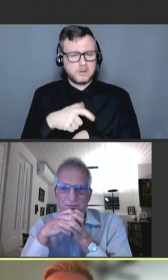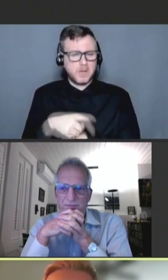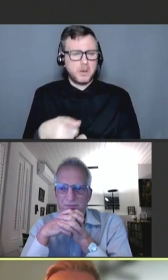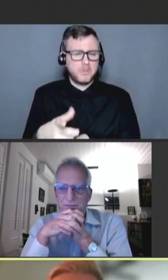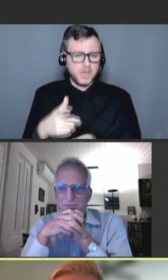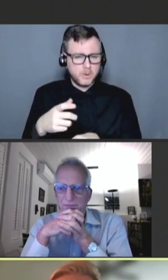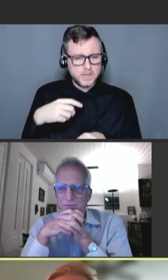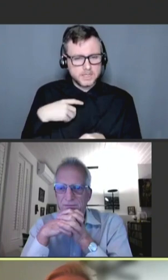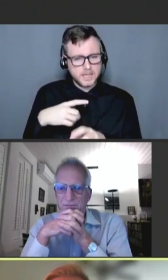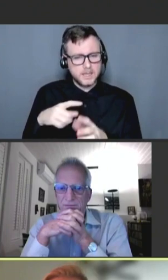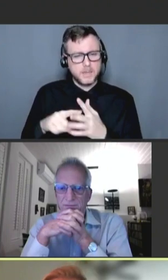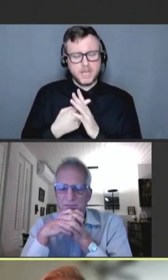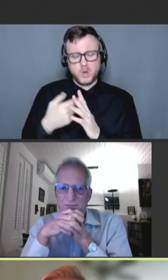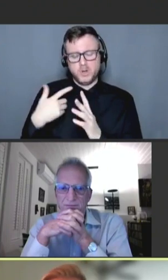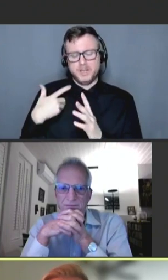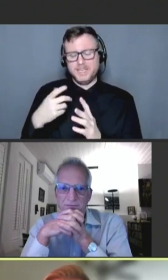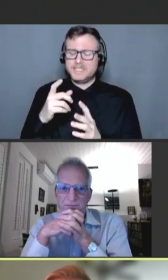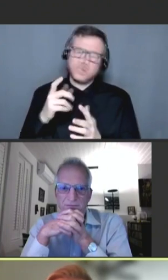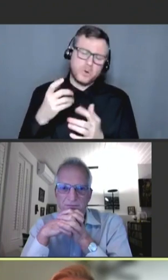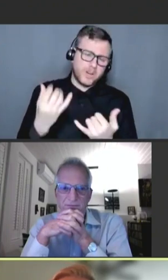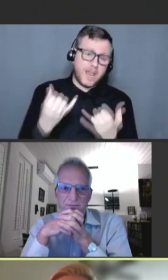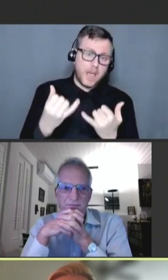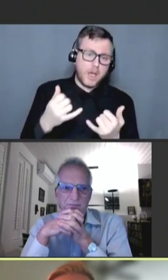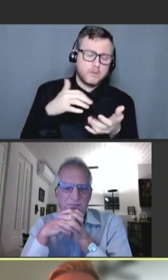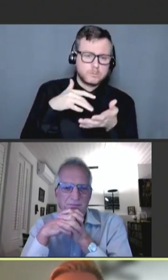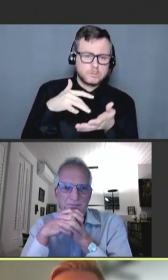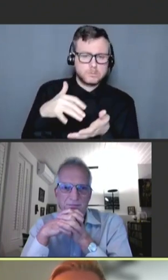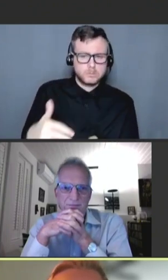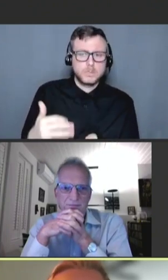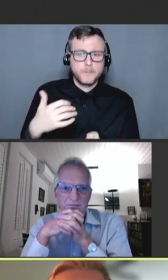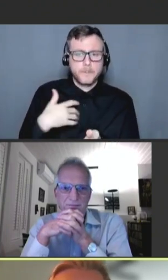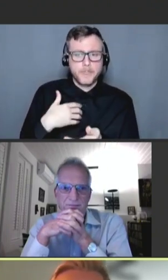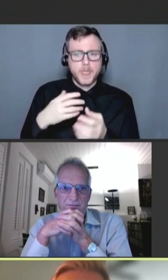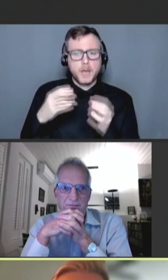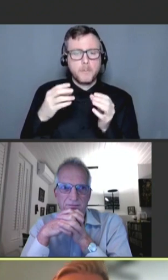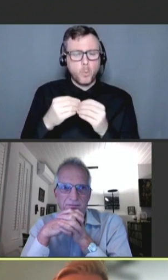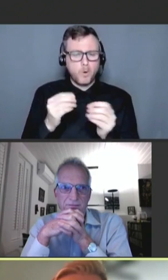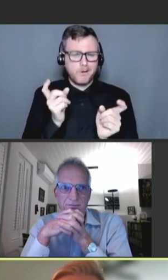campaigns, and of course, now, doing this study -- now it gets a bit more complicated, and that